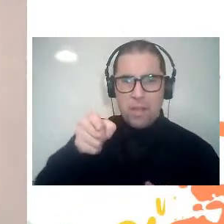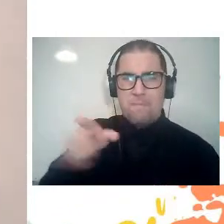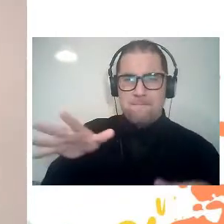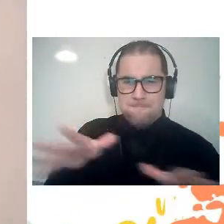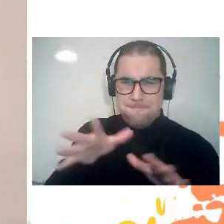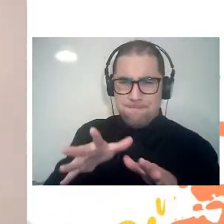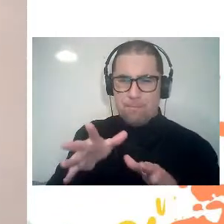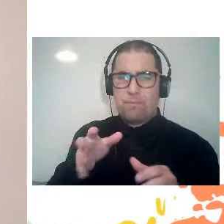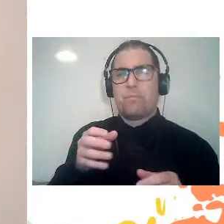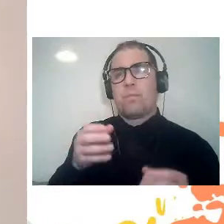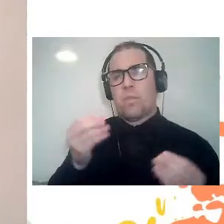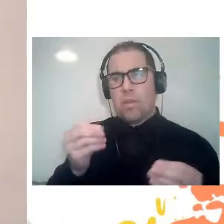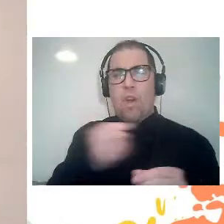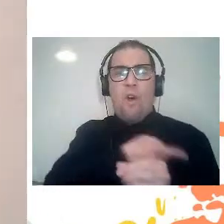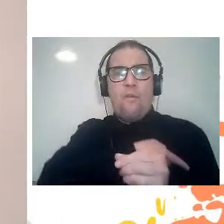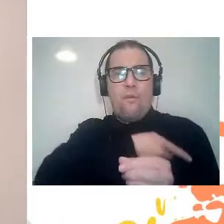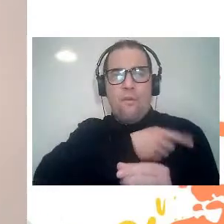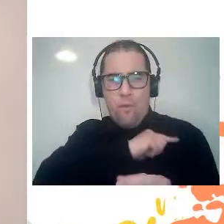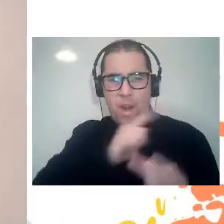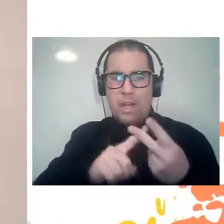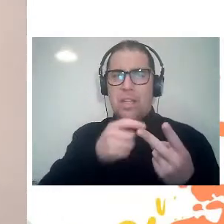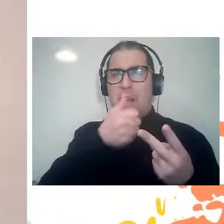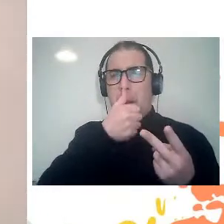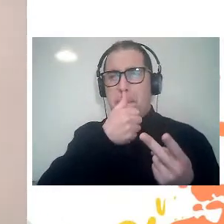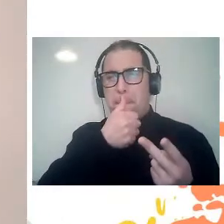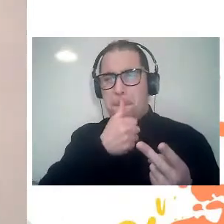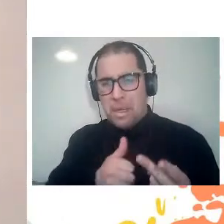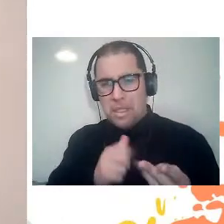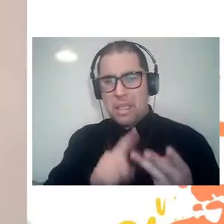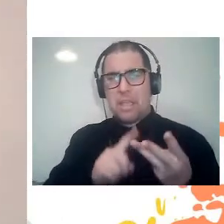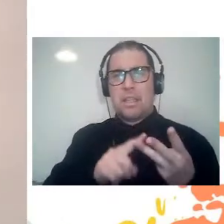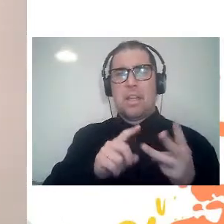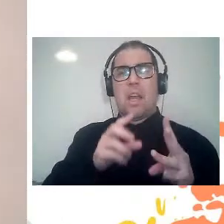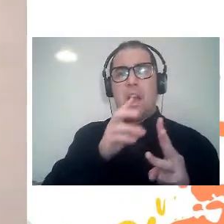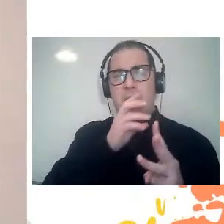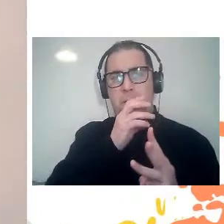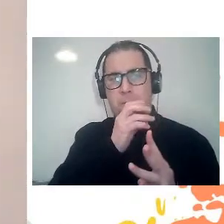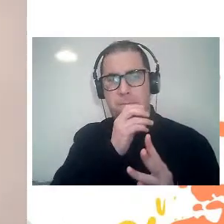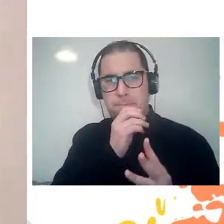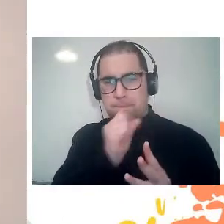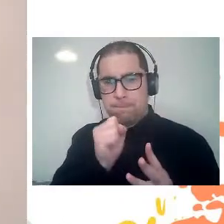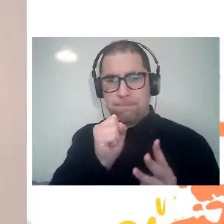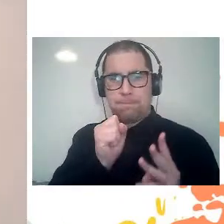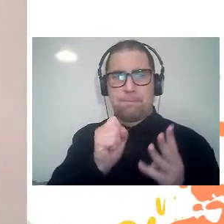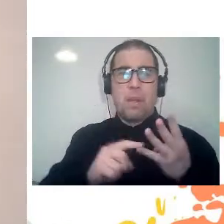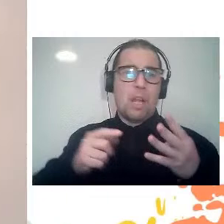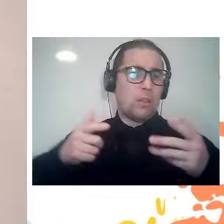We wish them strength, patience, resilience, luck,